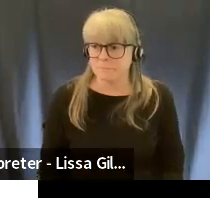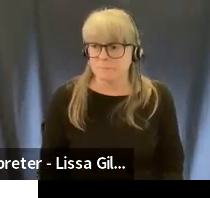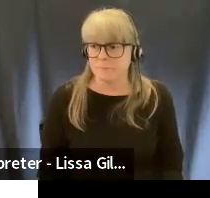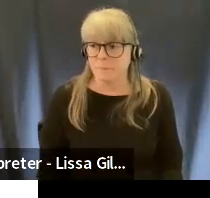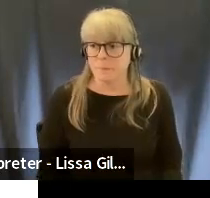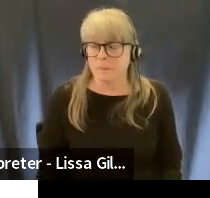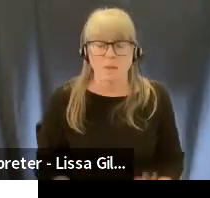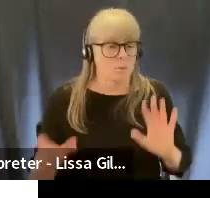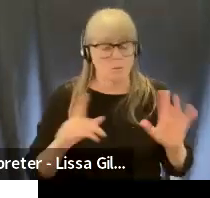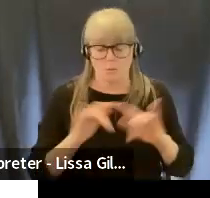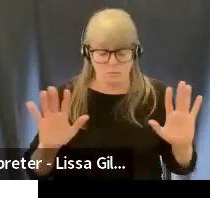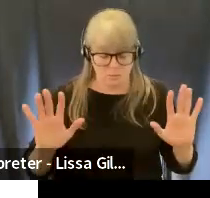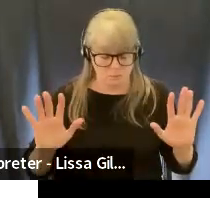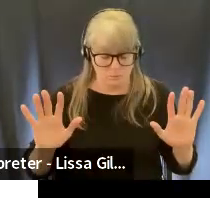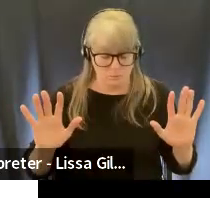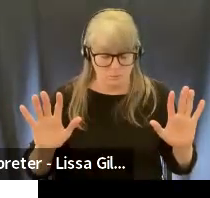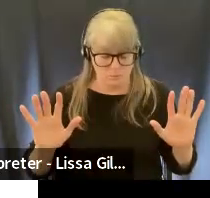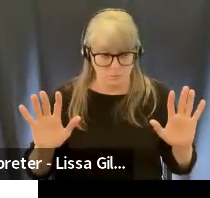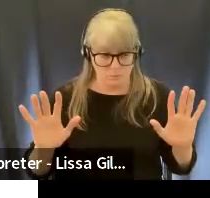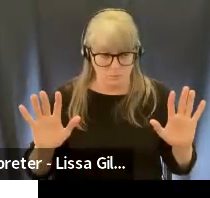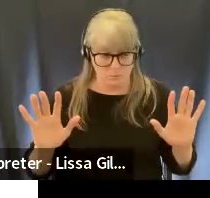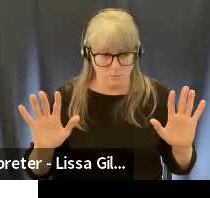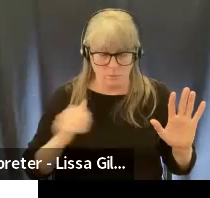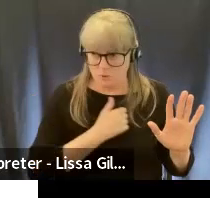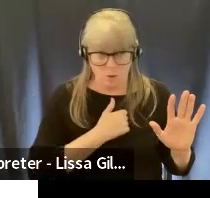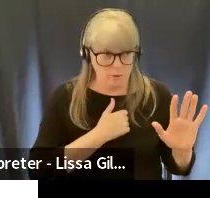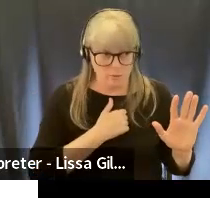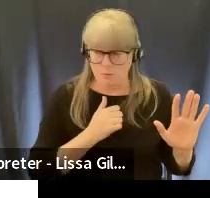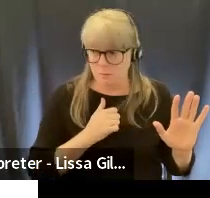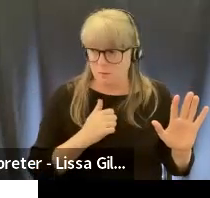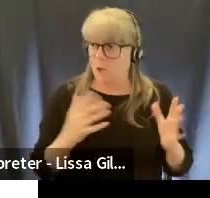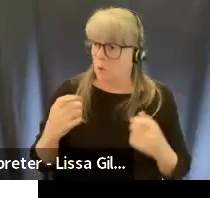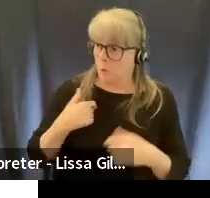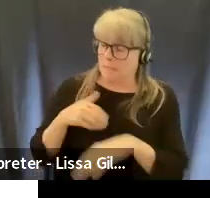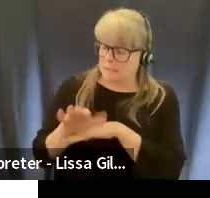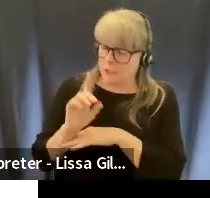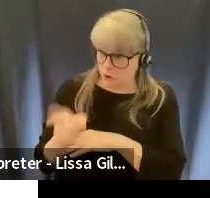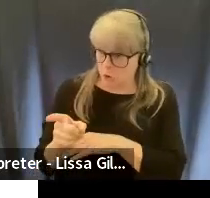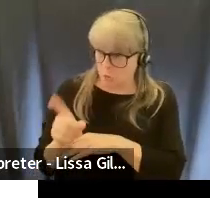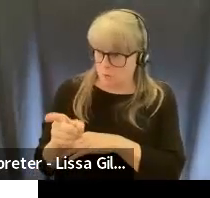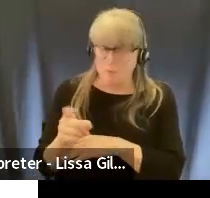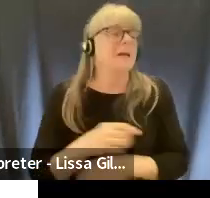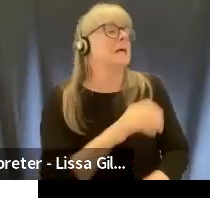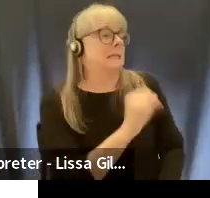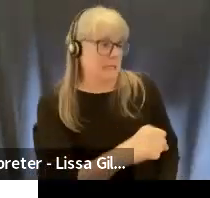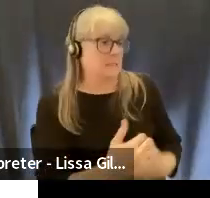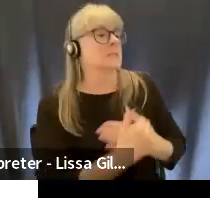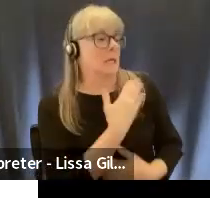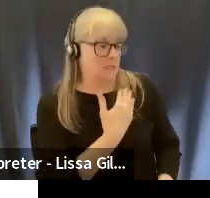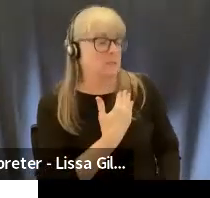The Powerpoint. Oh, sure we can share it! Okay, okay? And we'll share this, and we'll record it. And then I share with you.